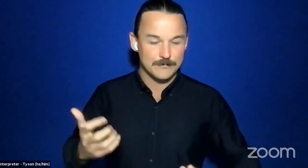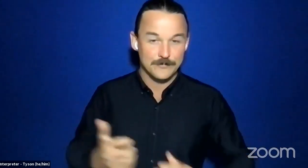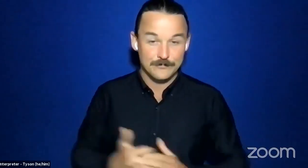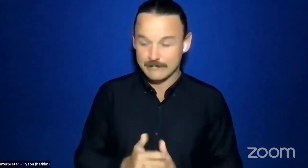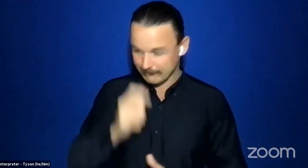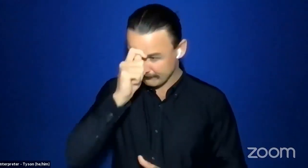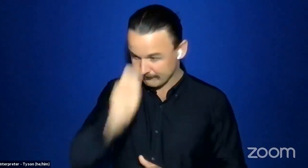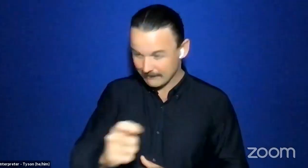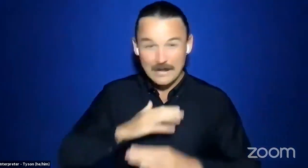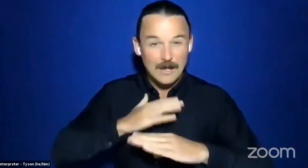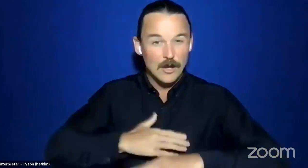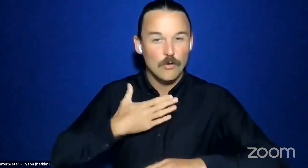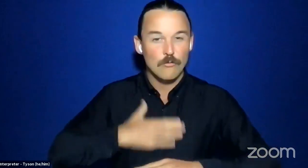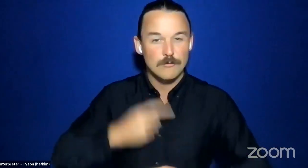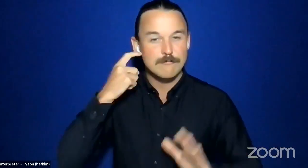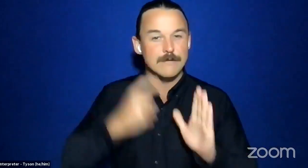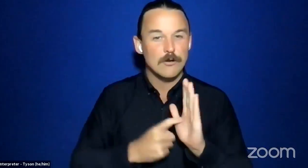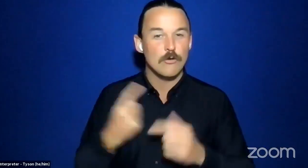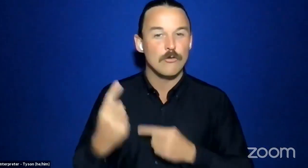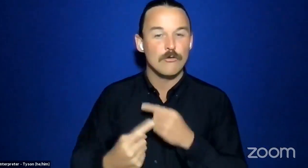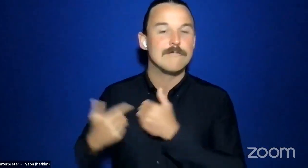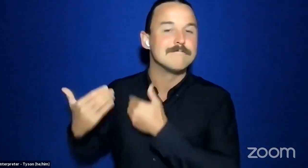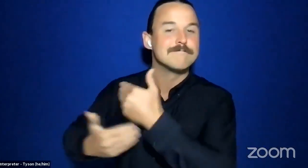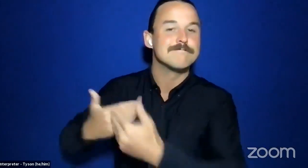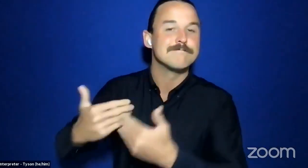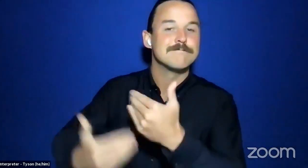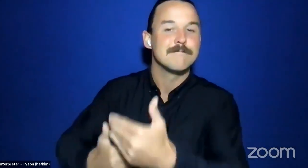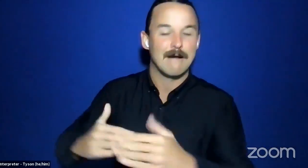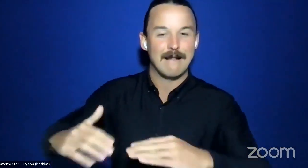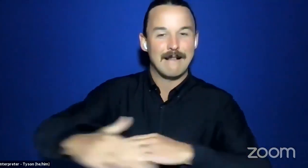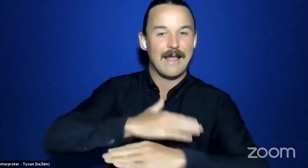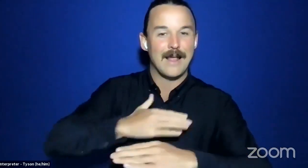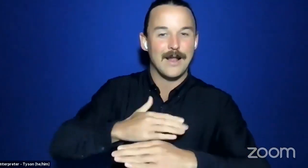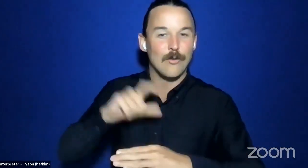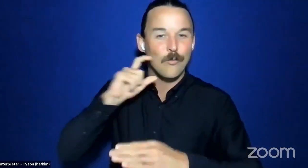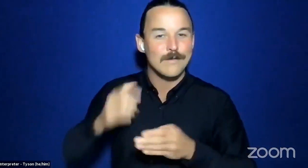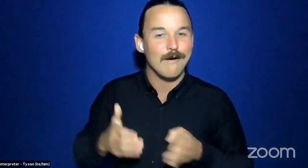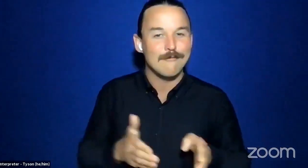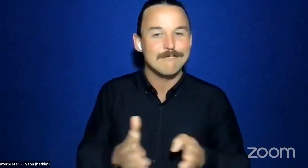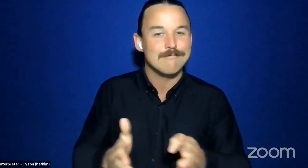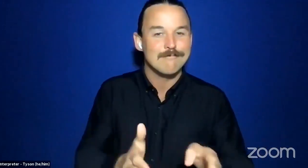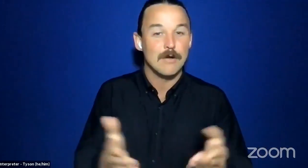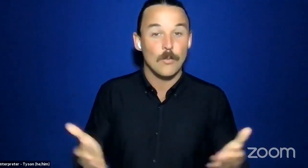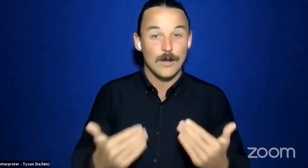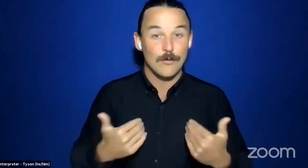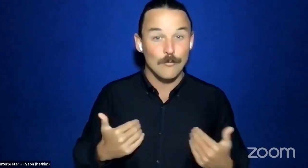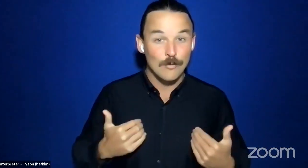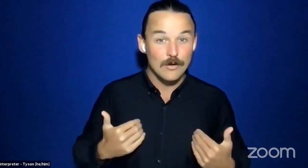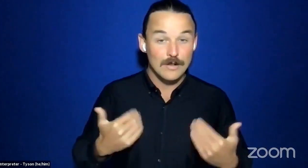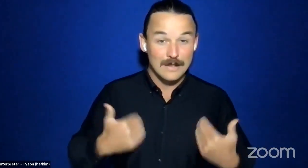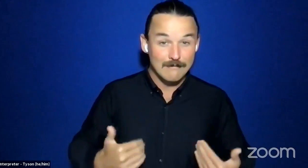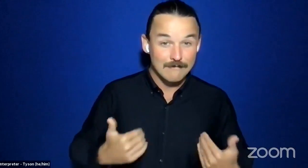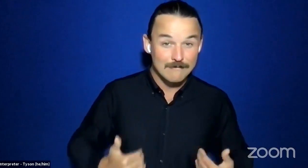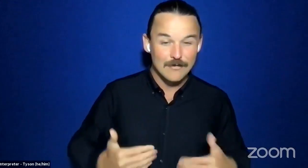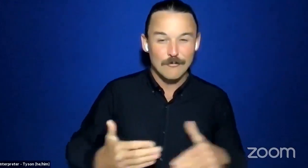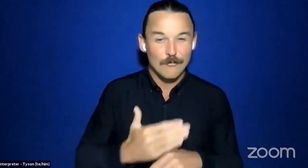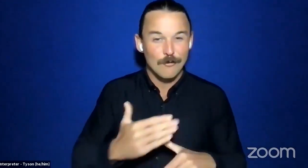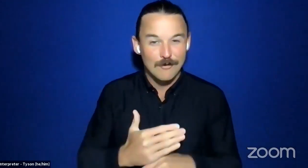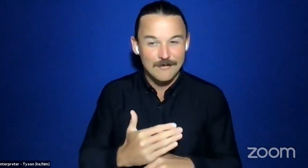can do conducting the country to country conducting the country to t of country recognize the traditional owners of the land and water right away. we need we need to work, given educate we need to work, get an education, or even live, you live